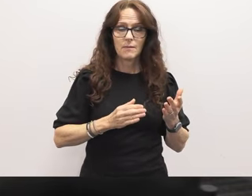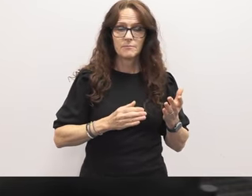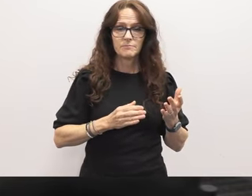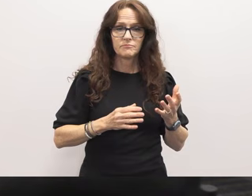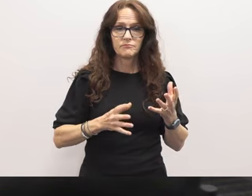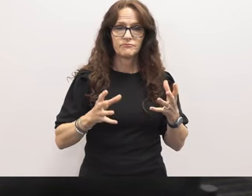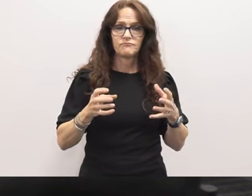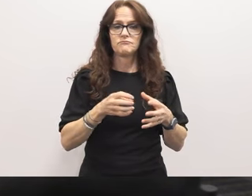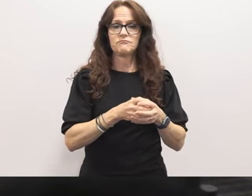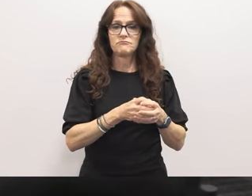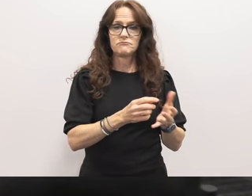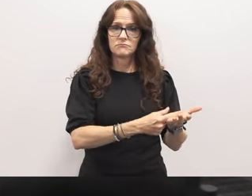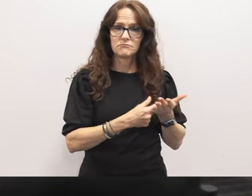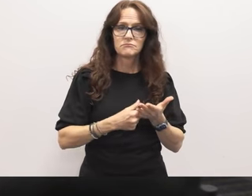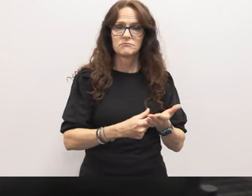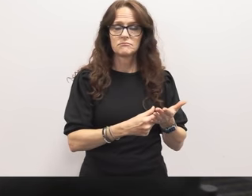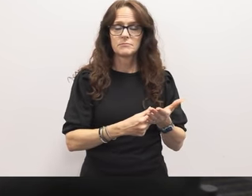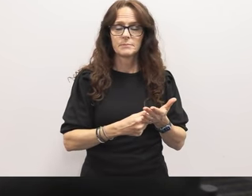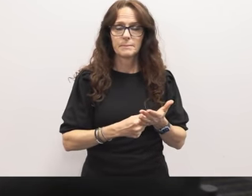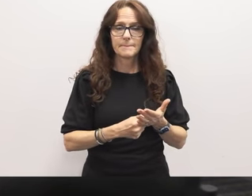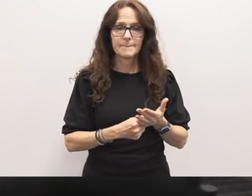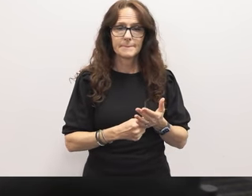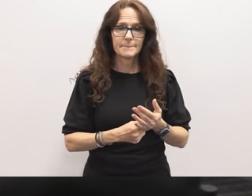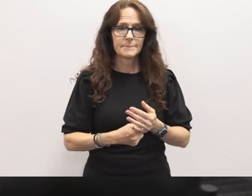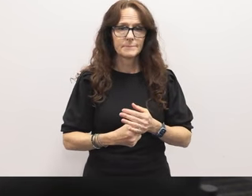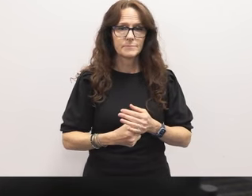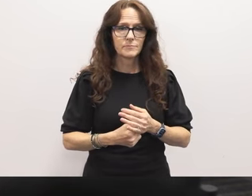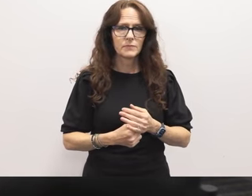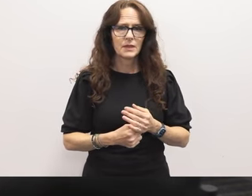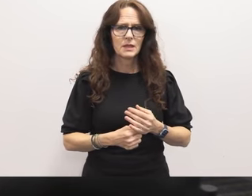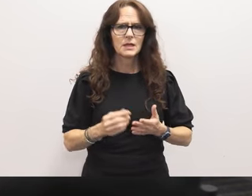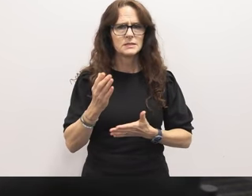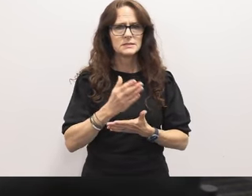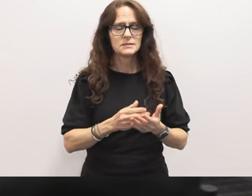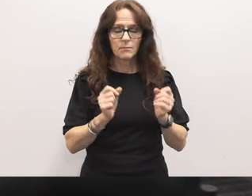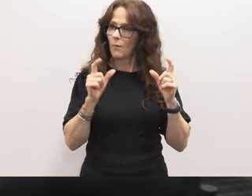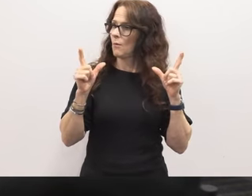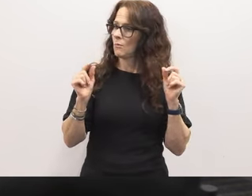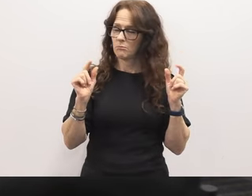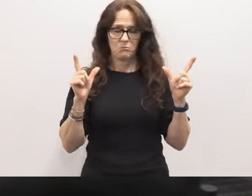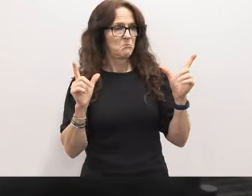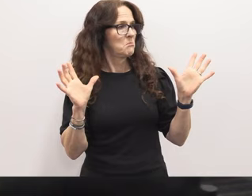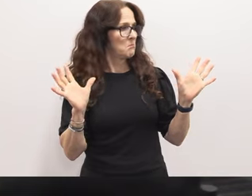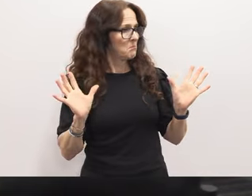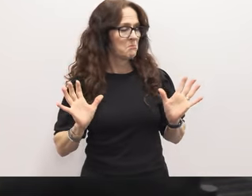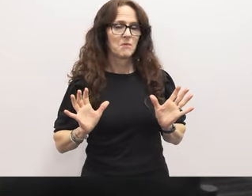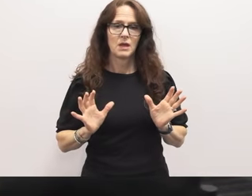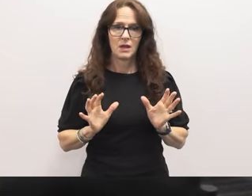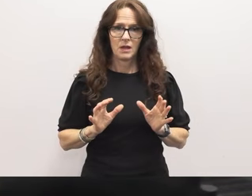And really, I think there were some eye-opening we talked about being uncomfortable.